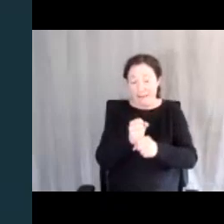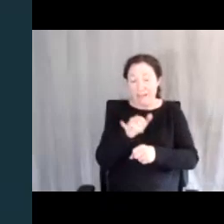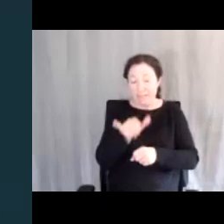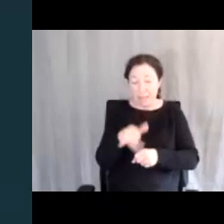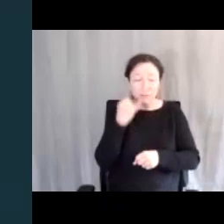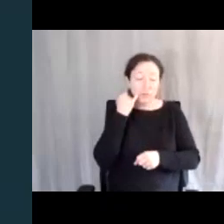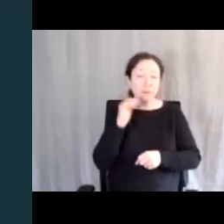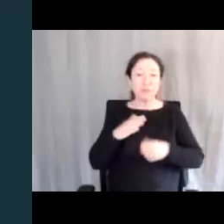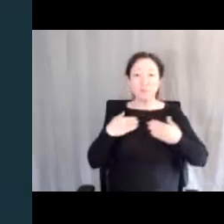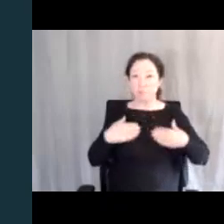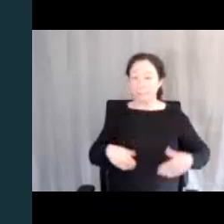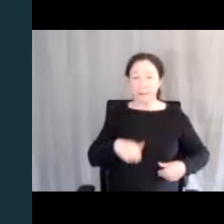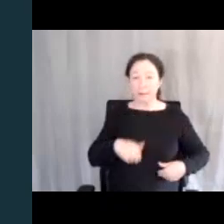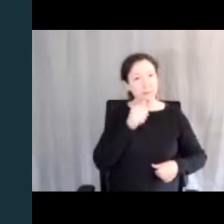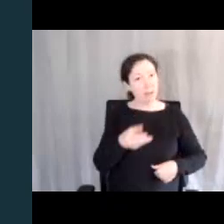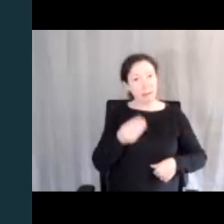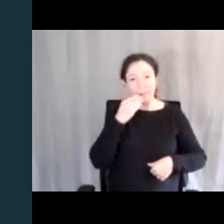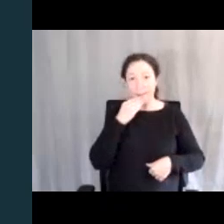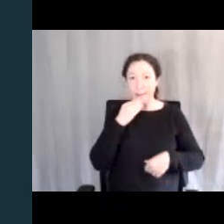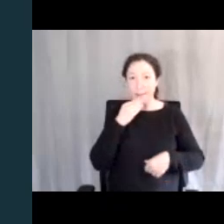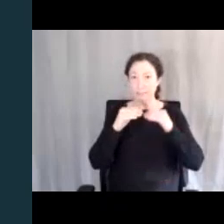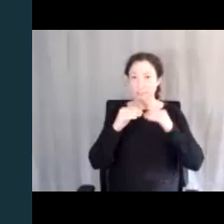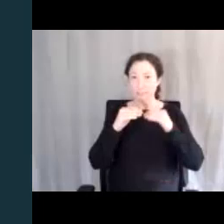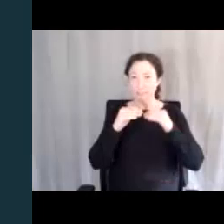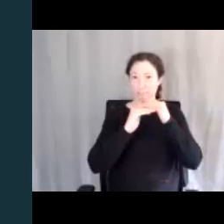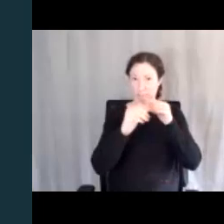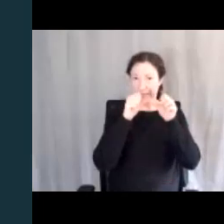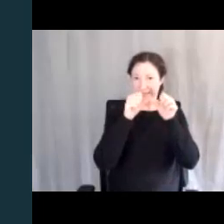and you're depending on sugar, which again just is creates more up